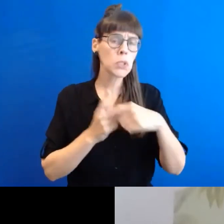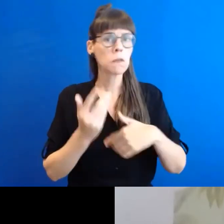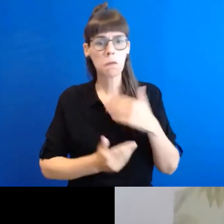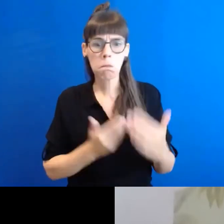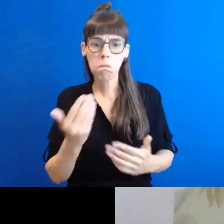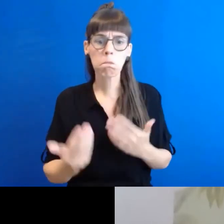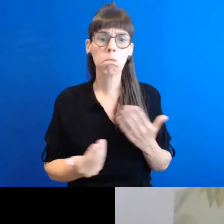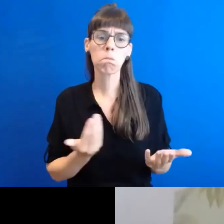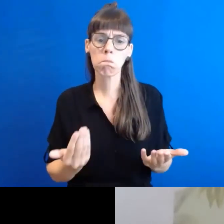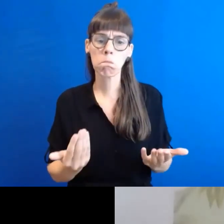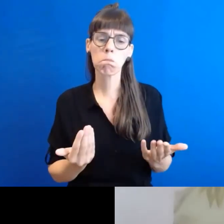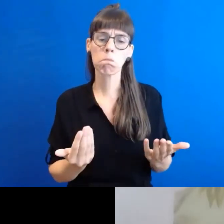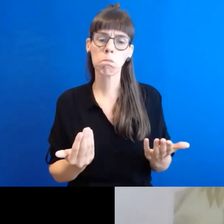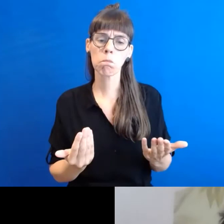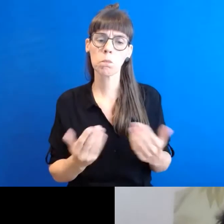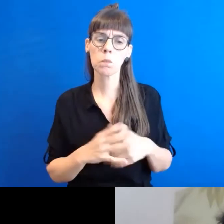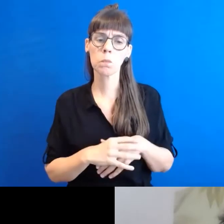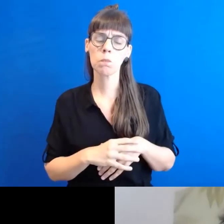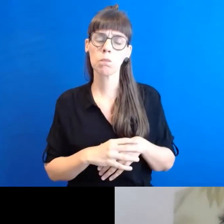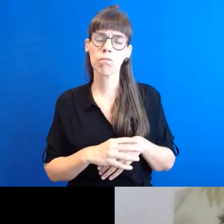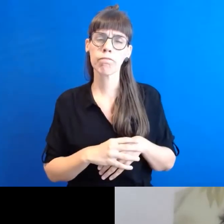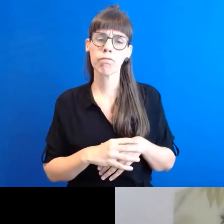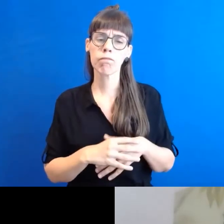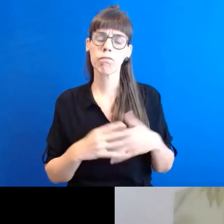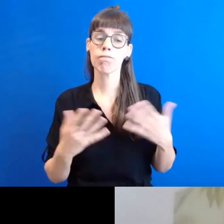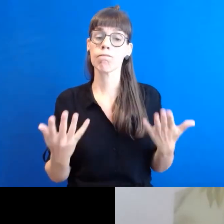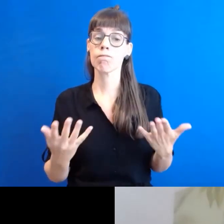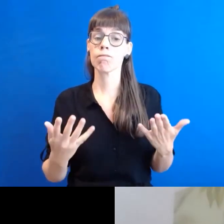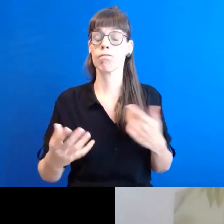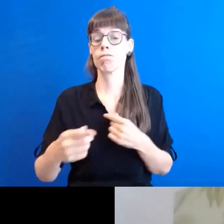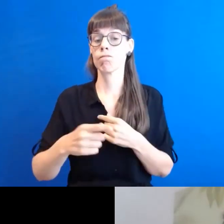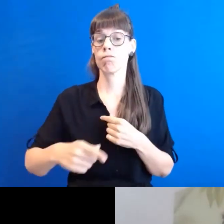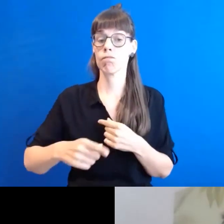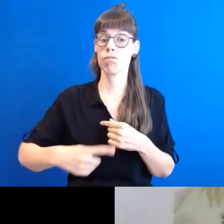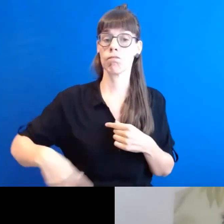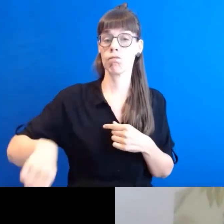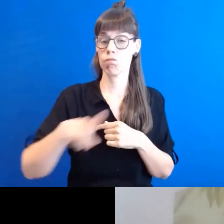promising practices as well, what I can say is